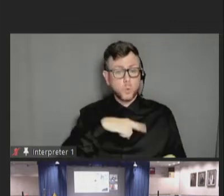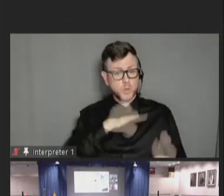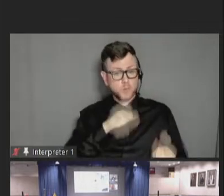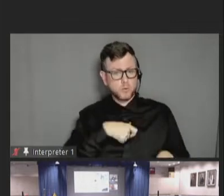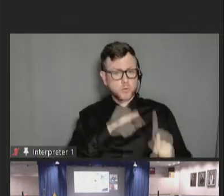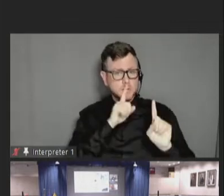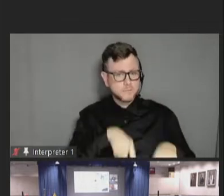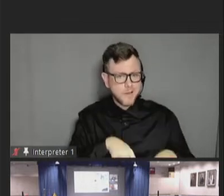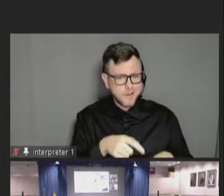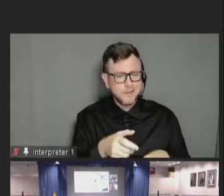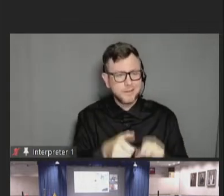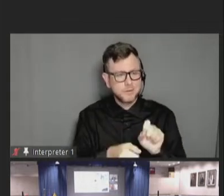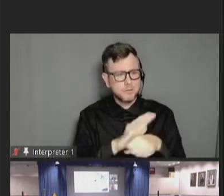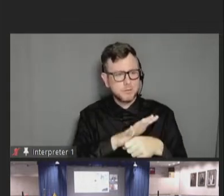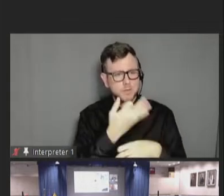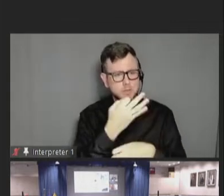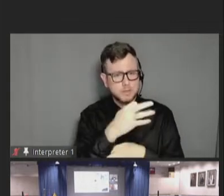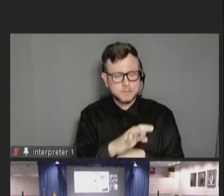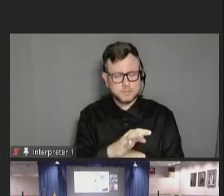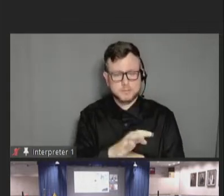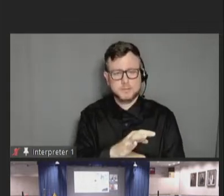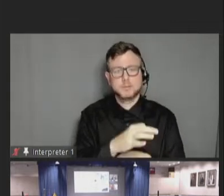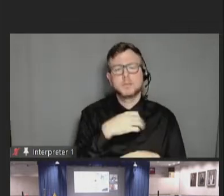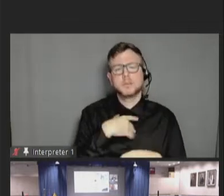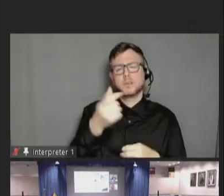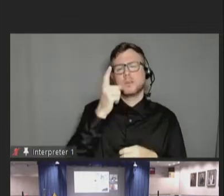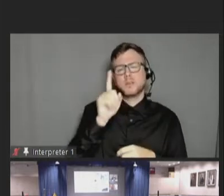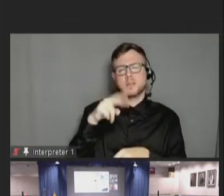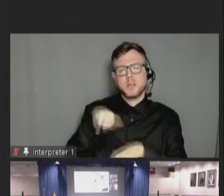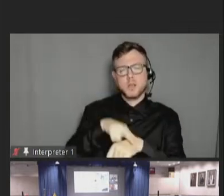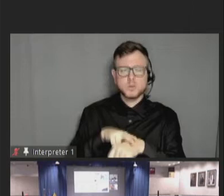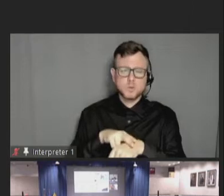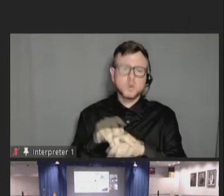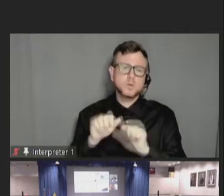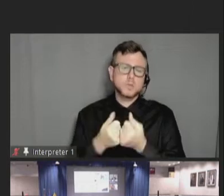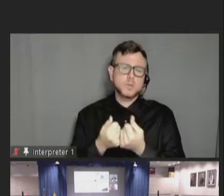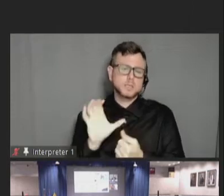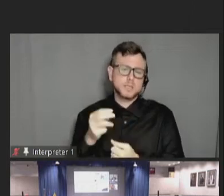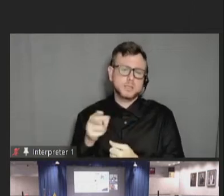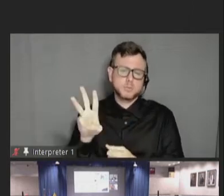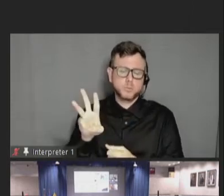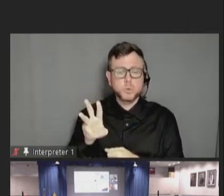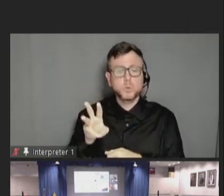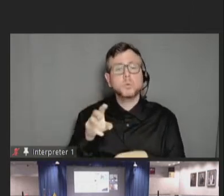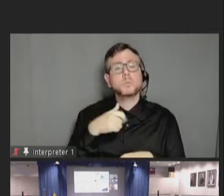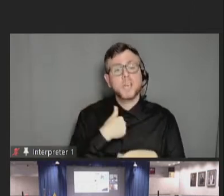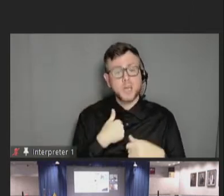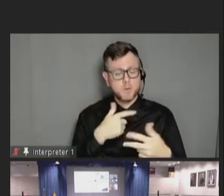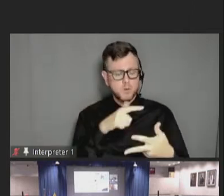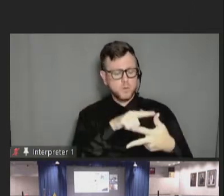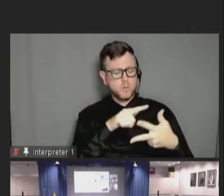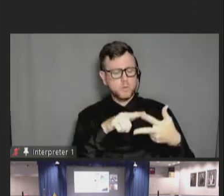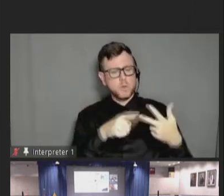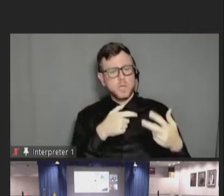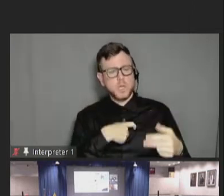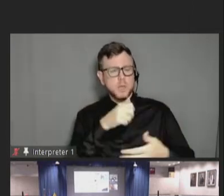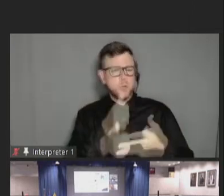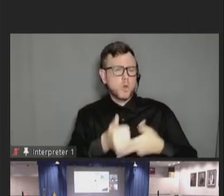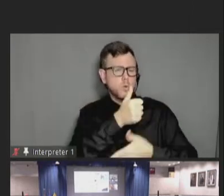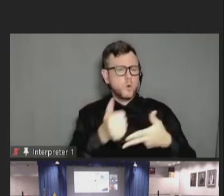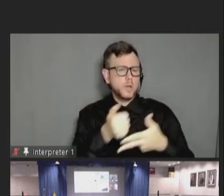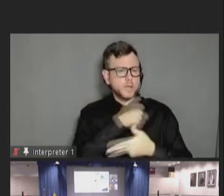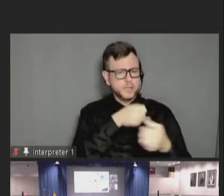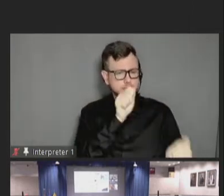And so, the National Association of CHWs had three priority strategies. We were happy that